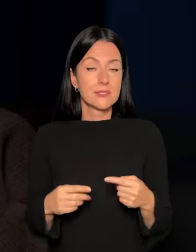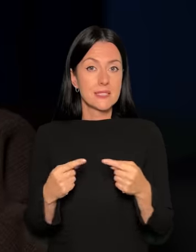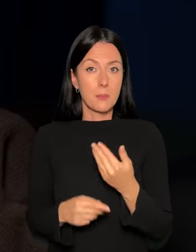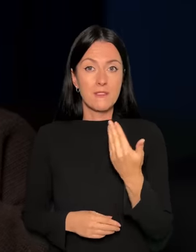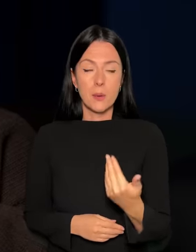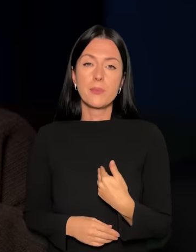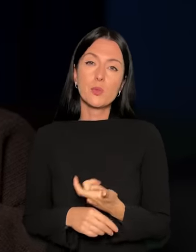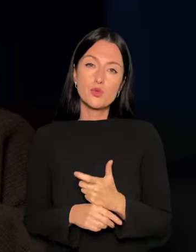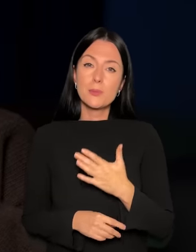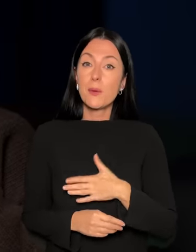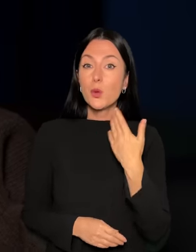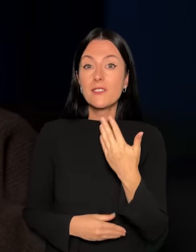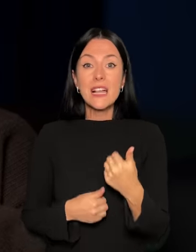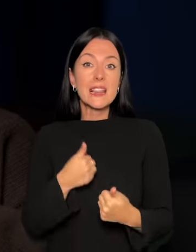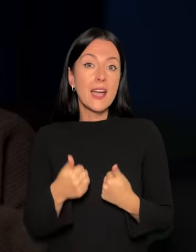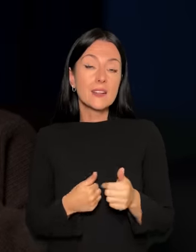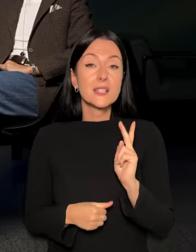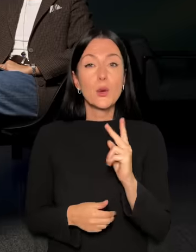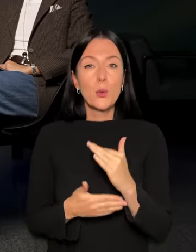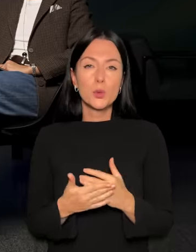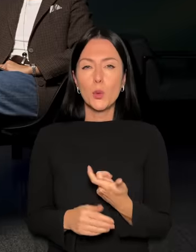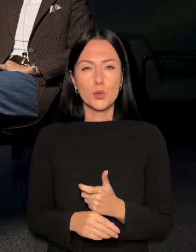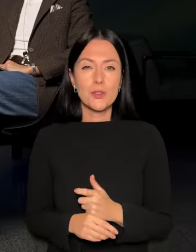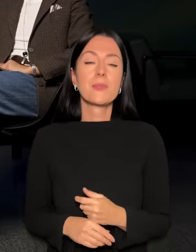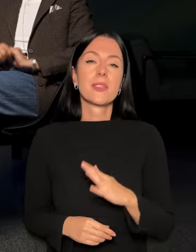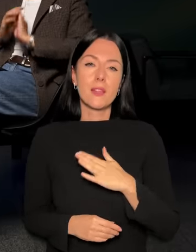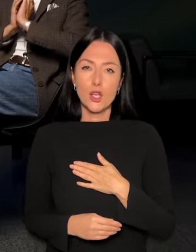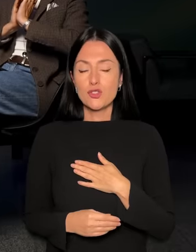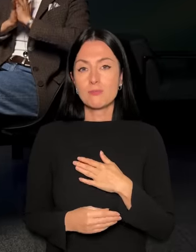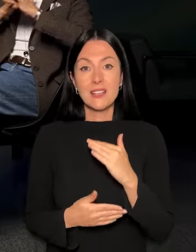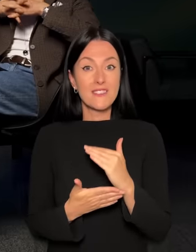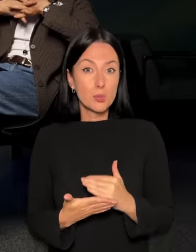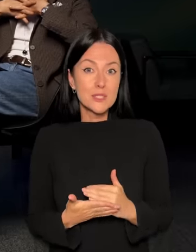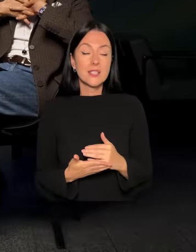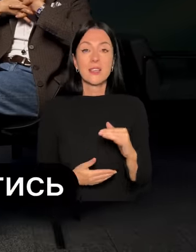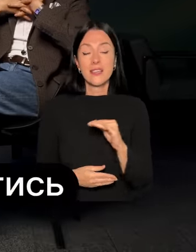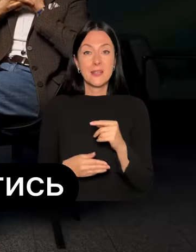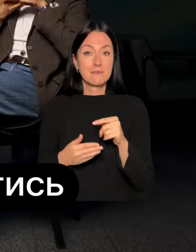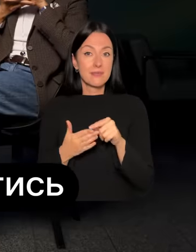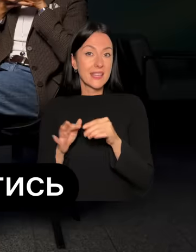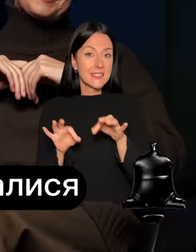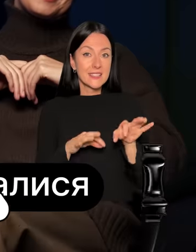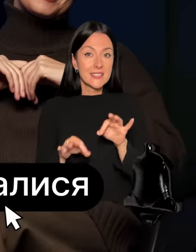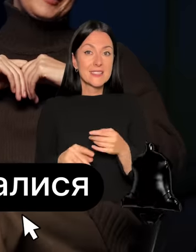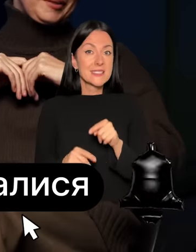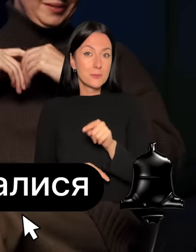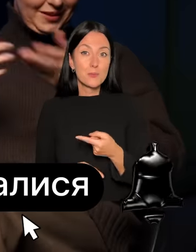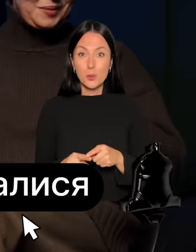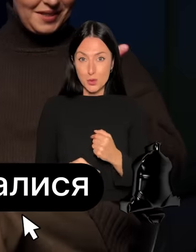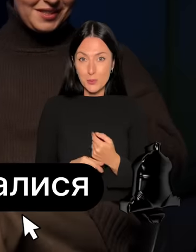We are very pleased when you like, comment on our episodes, and share them, so please do so.